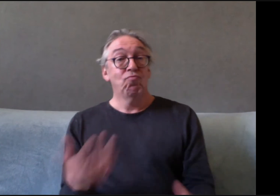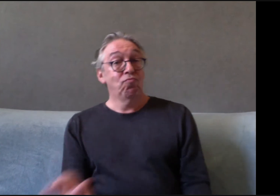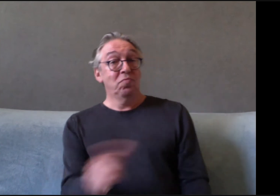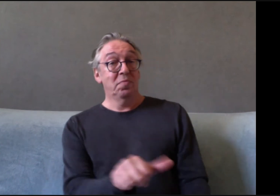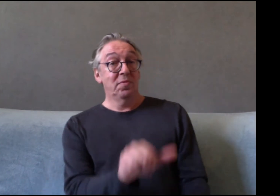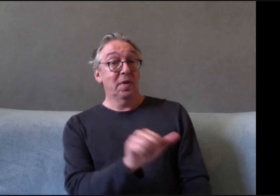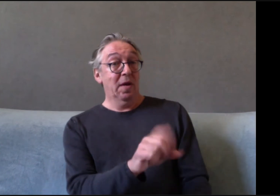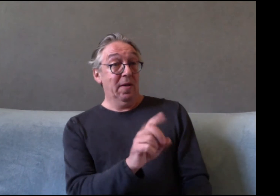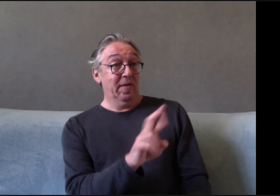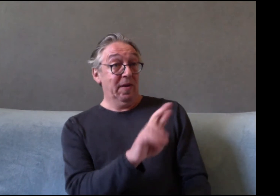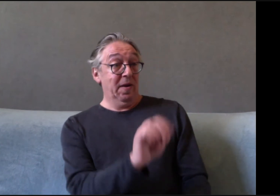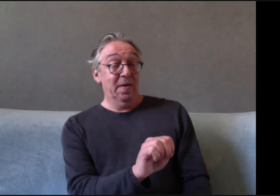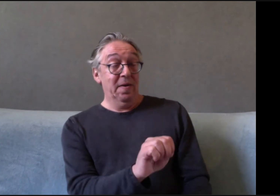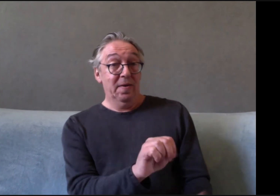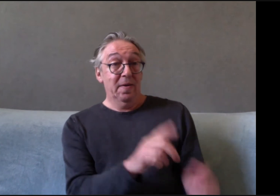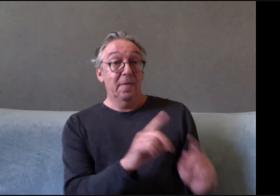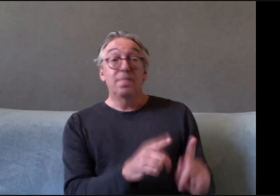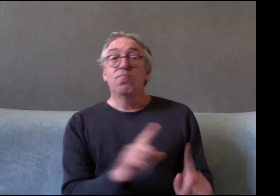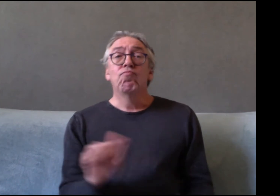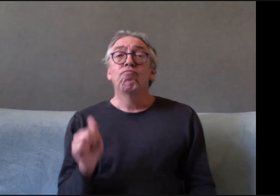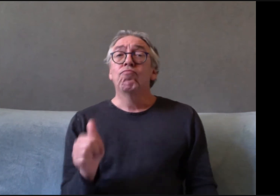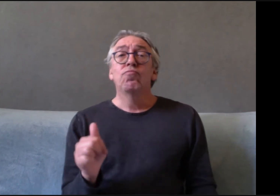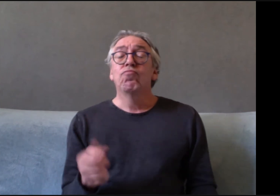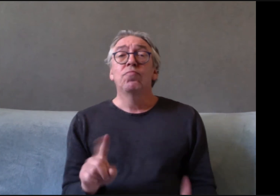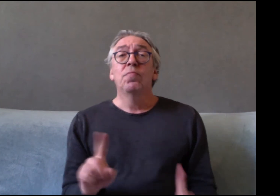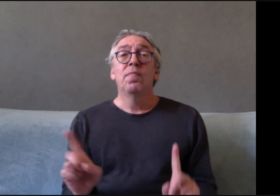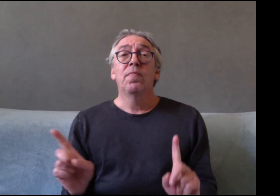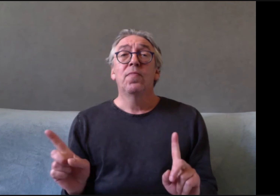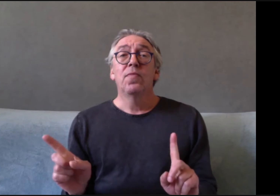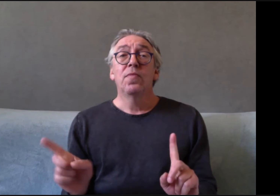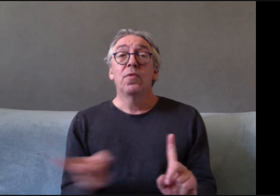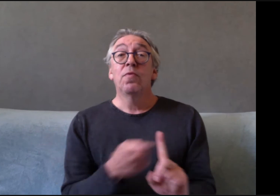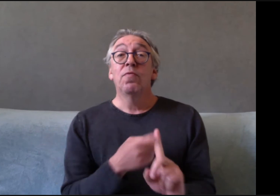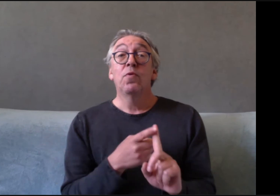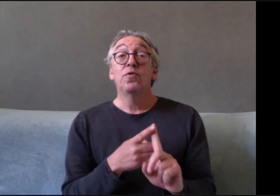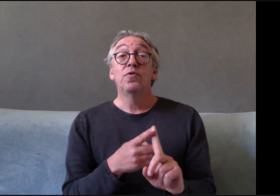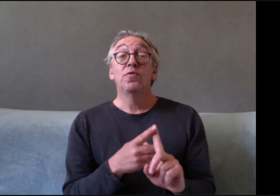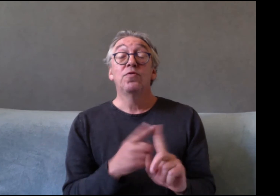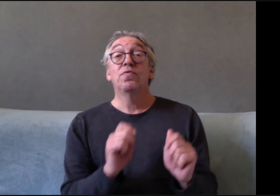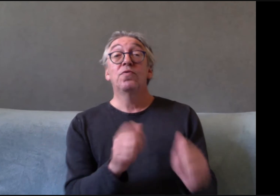ANDRÉ: Maybe we can give the floor to Ana PelÃ¡ez? She didn't speak before